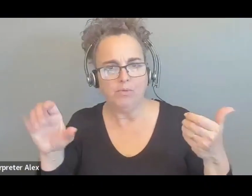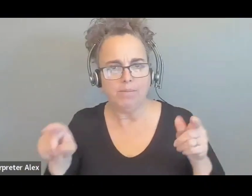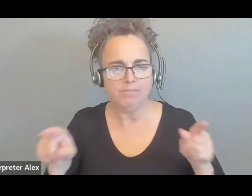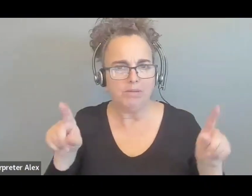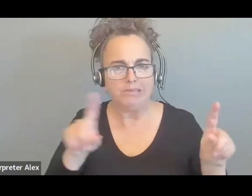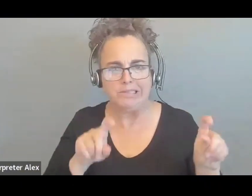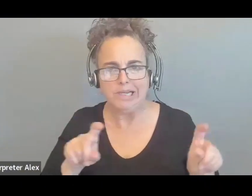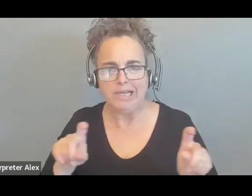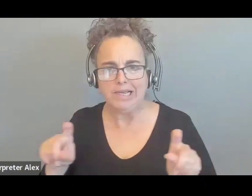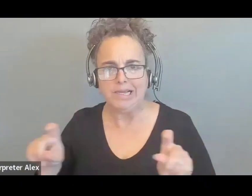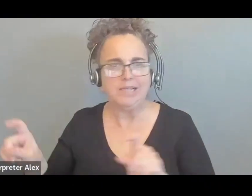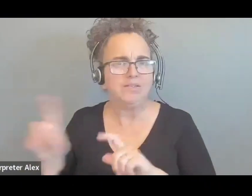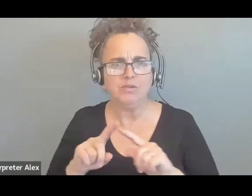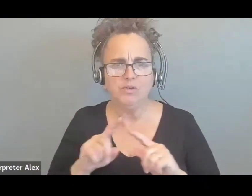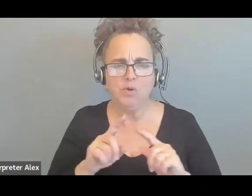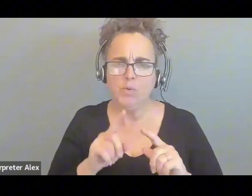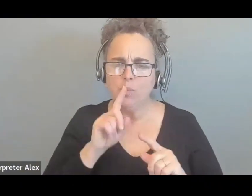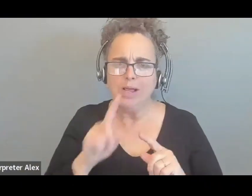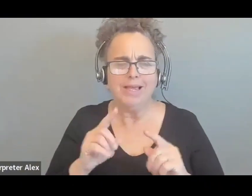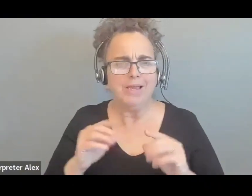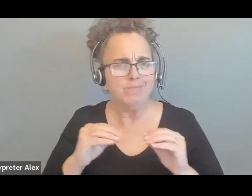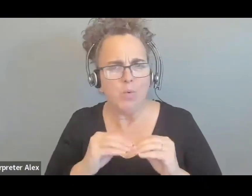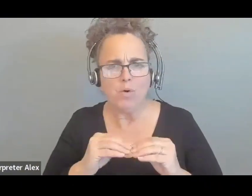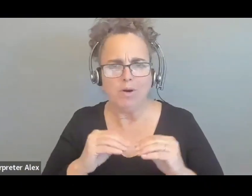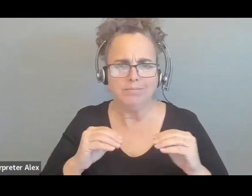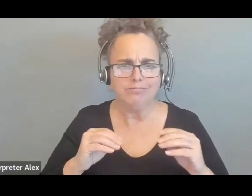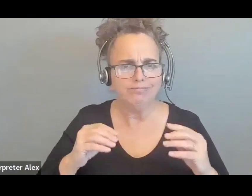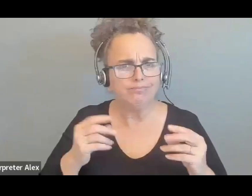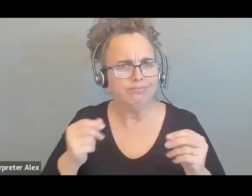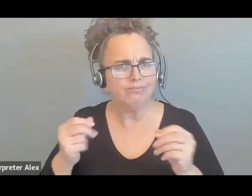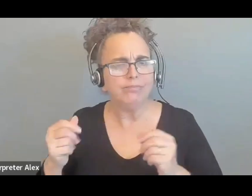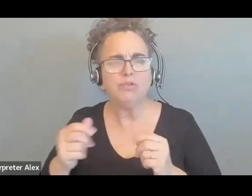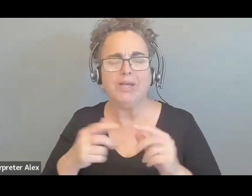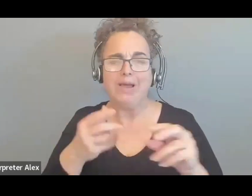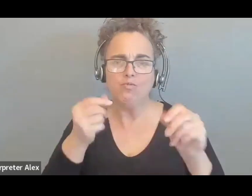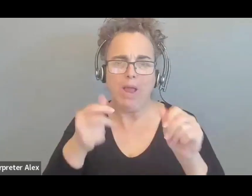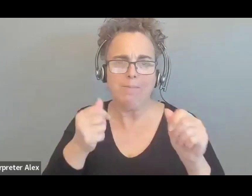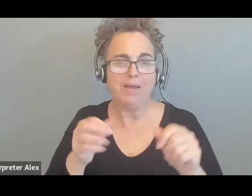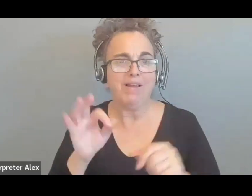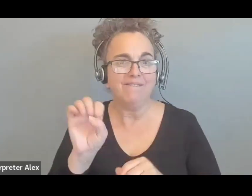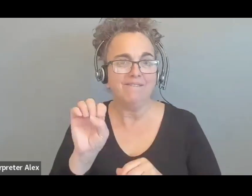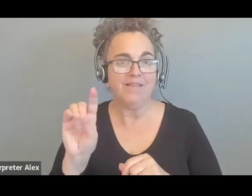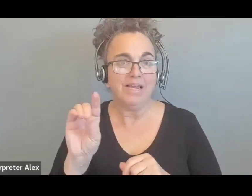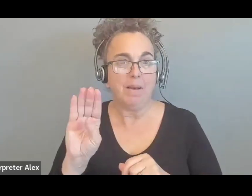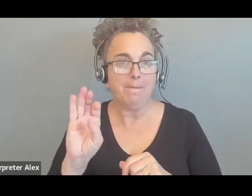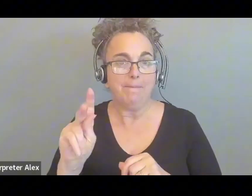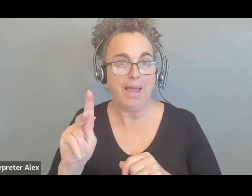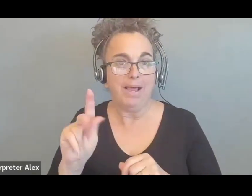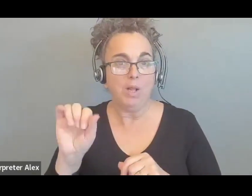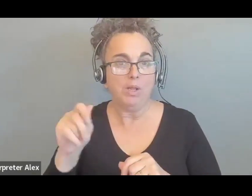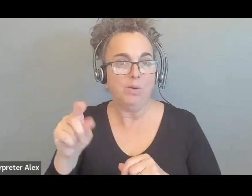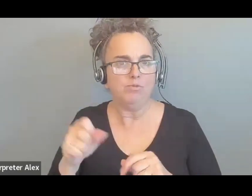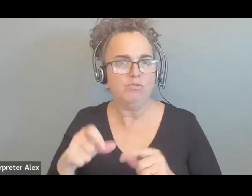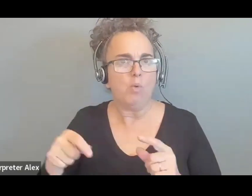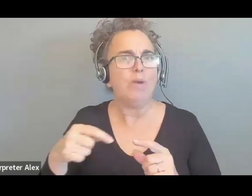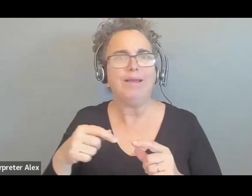innovative ways to get true rapid feedback loops that create good products from the start